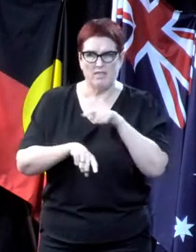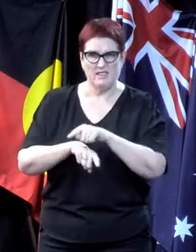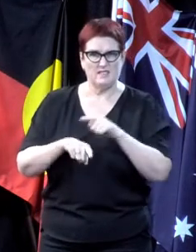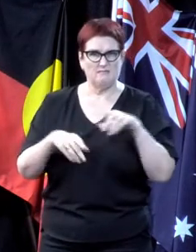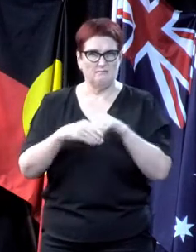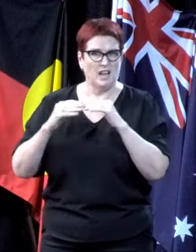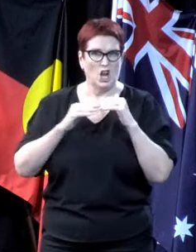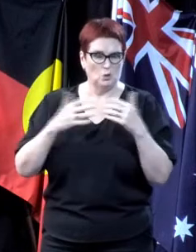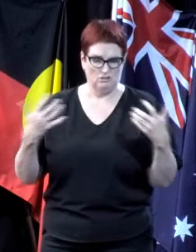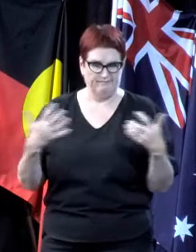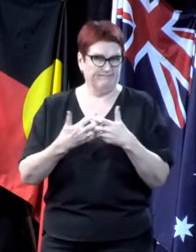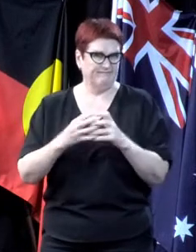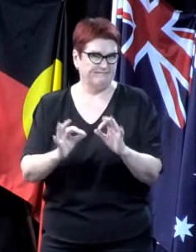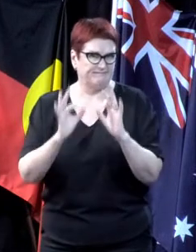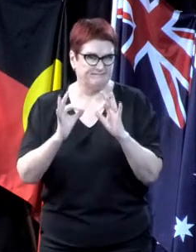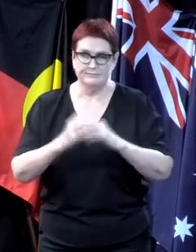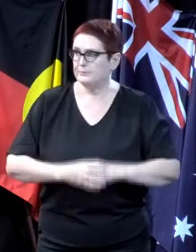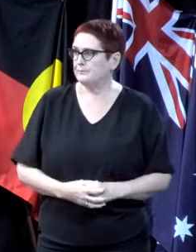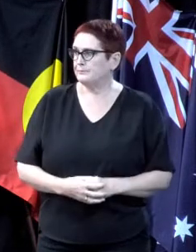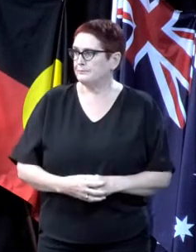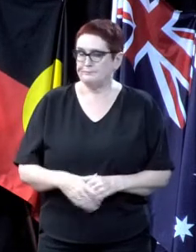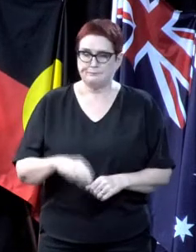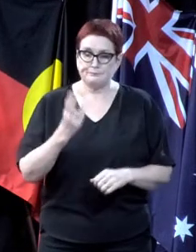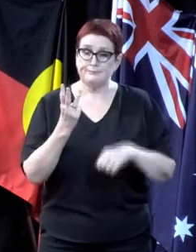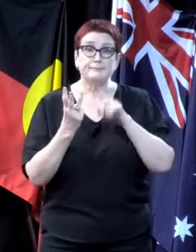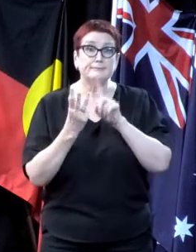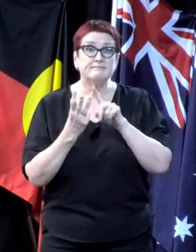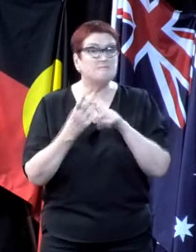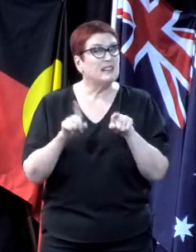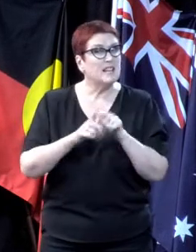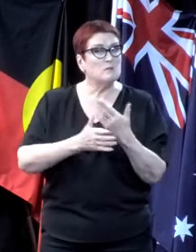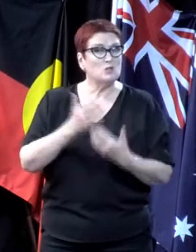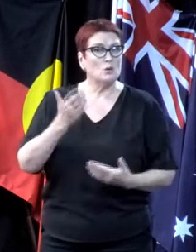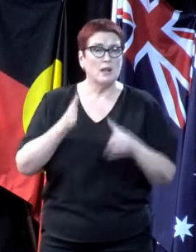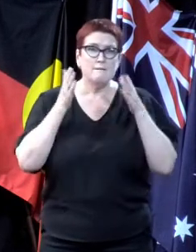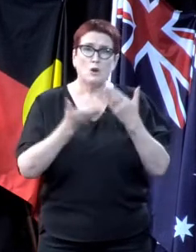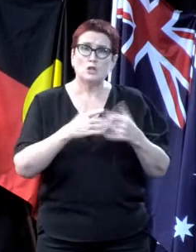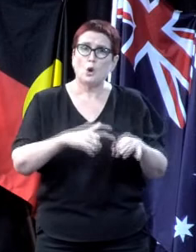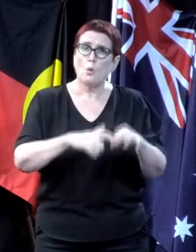Very similar story. We had a focus on quality teaching and learning, and the students with